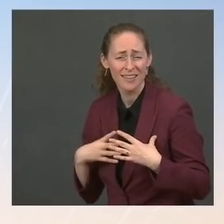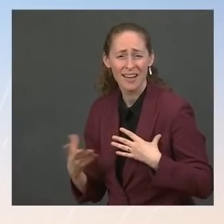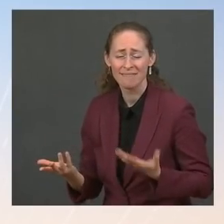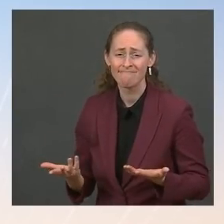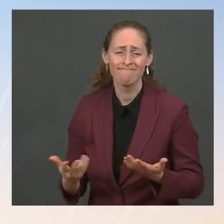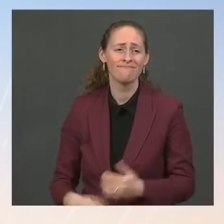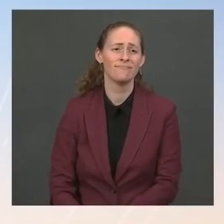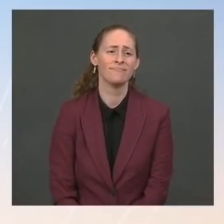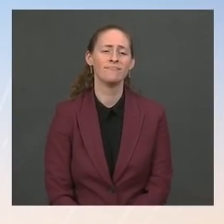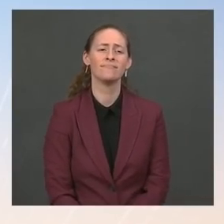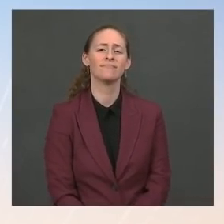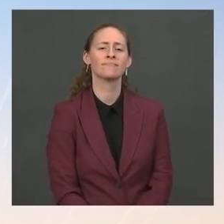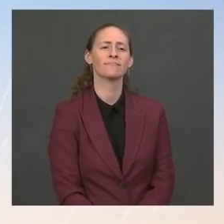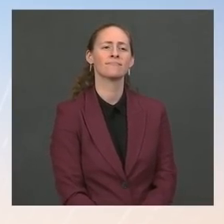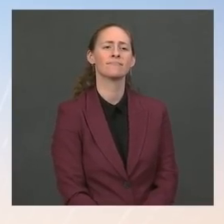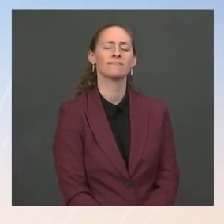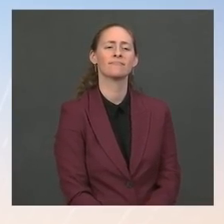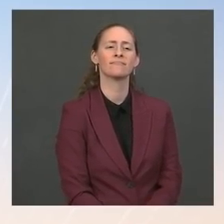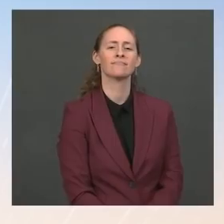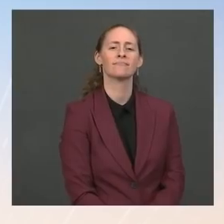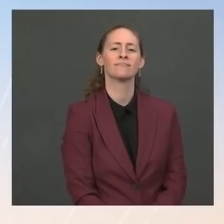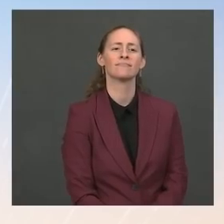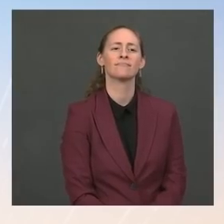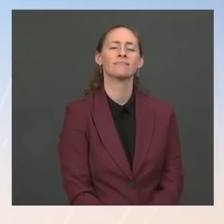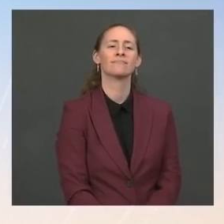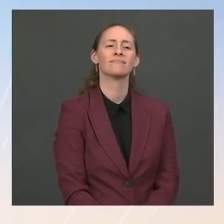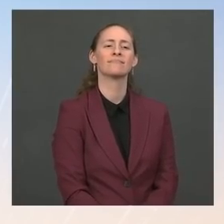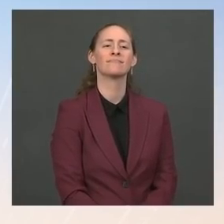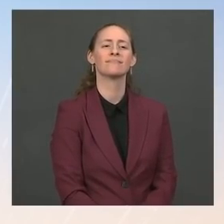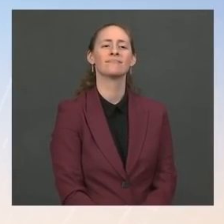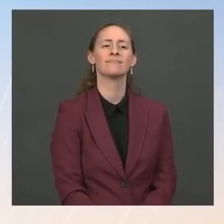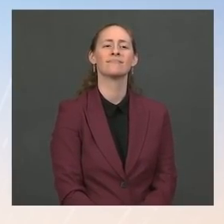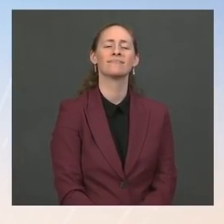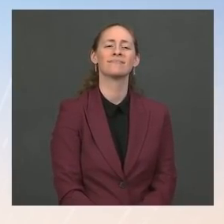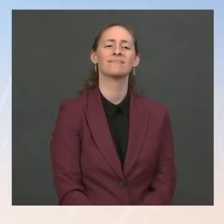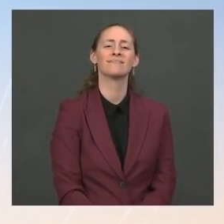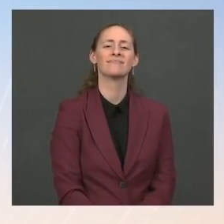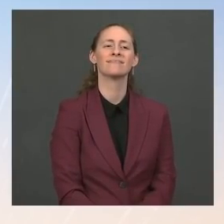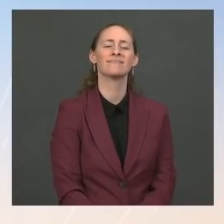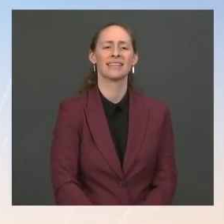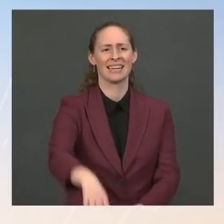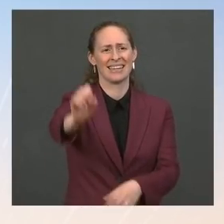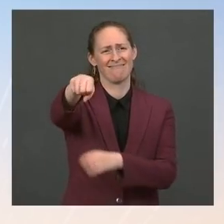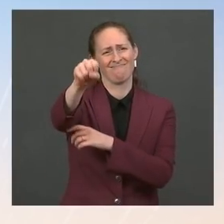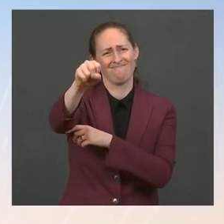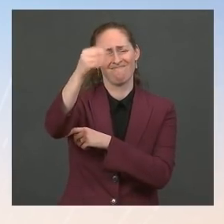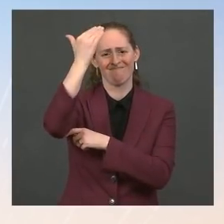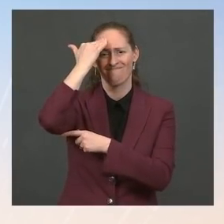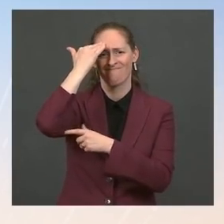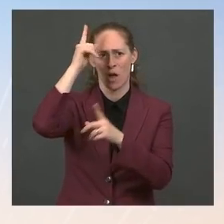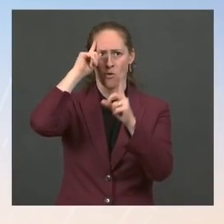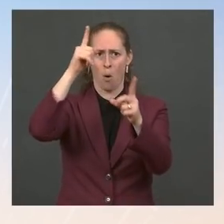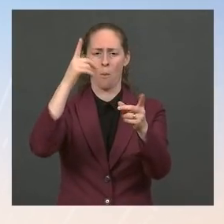being able to ensure that goods are moving around the country more safely, more easily, without congestion